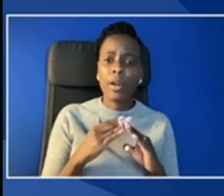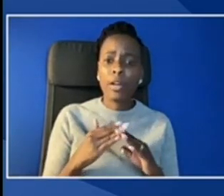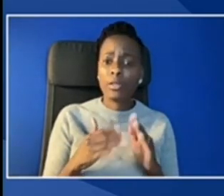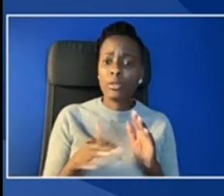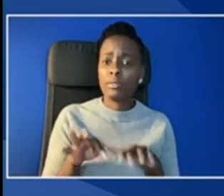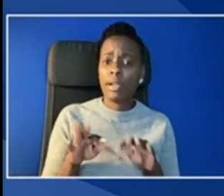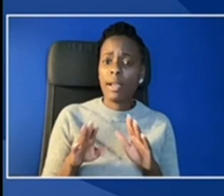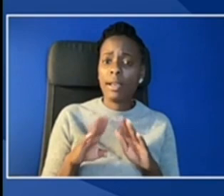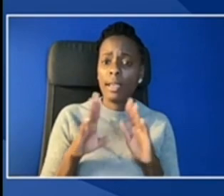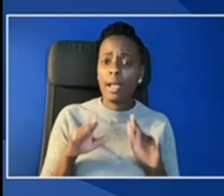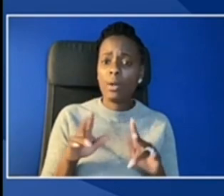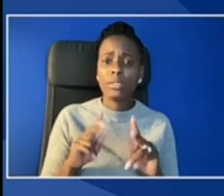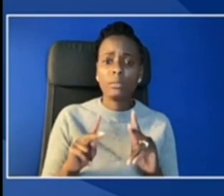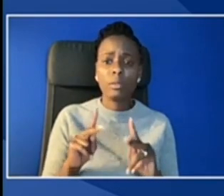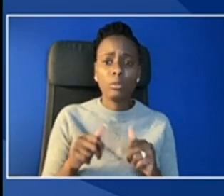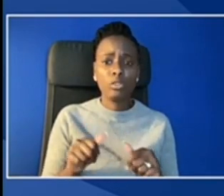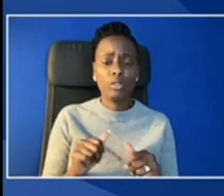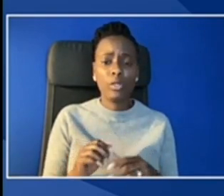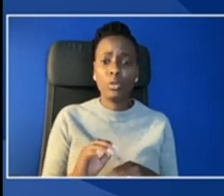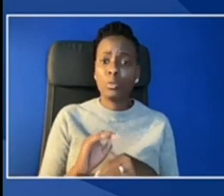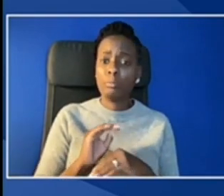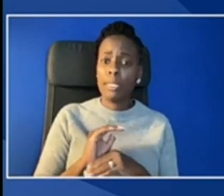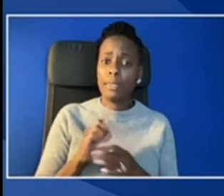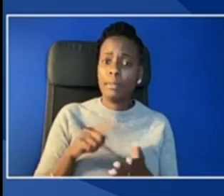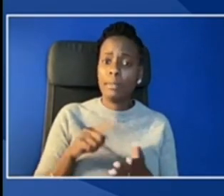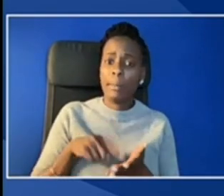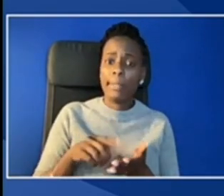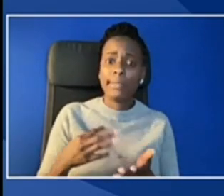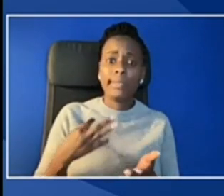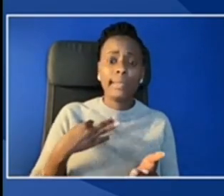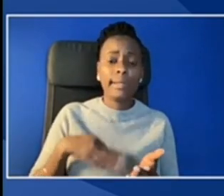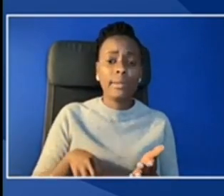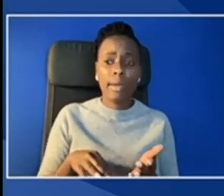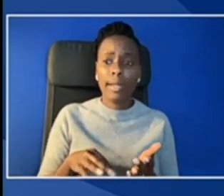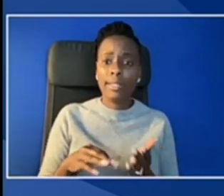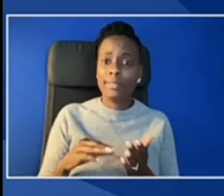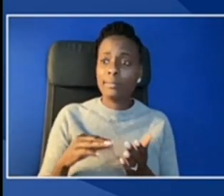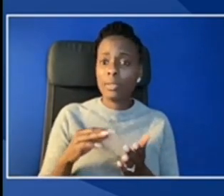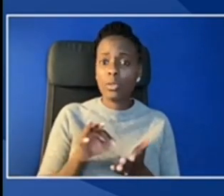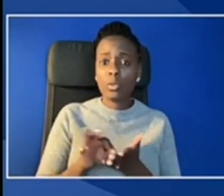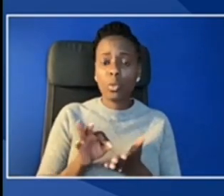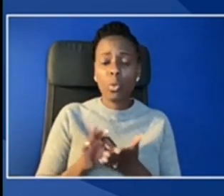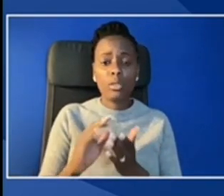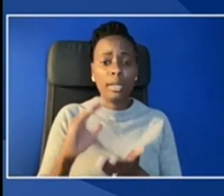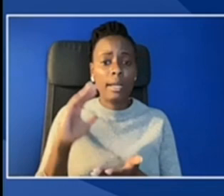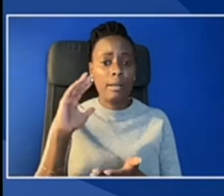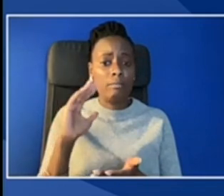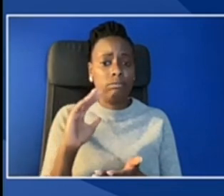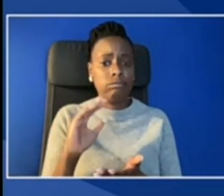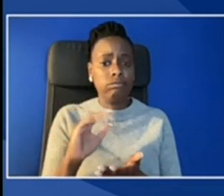monthly payments, their credit scores suffer, making it difficult to secure housing. Also, a high debt to income ratio resulting from student loan debt can lead